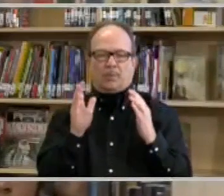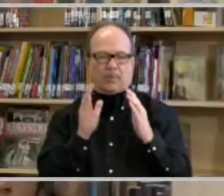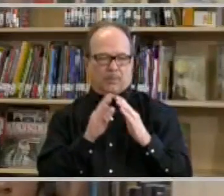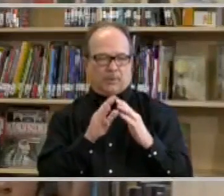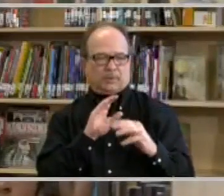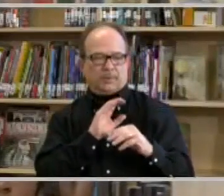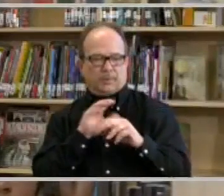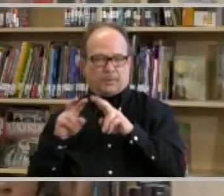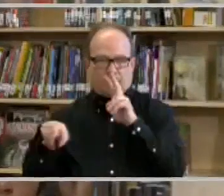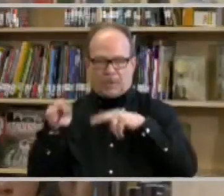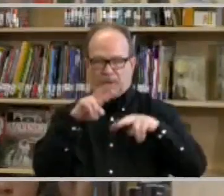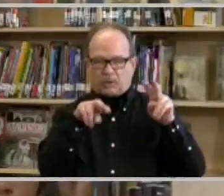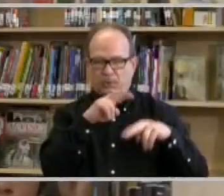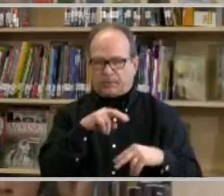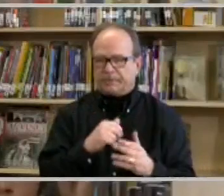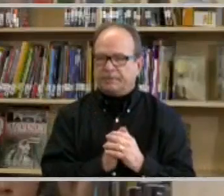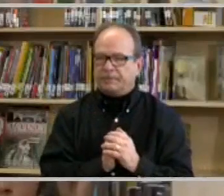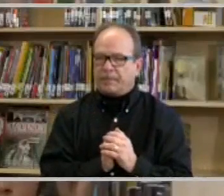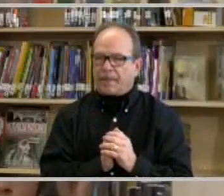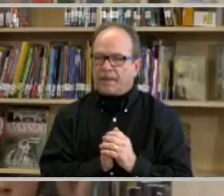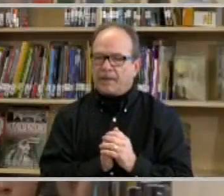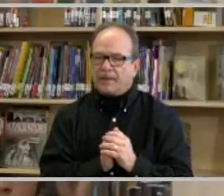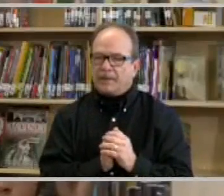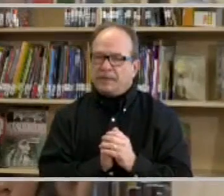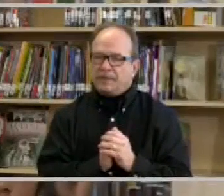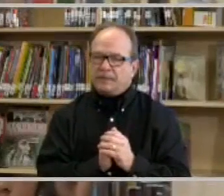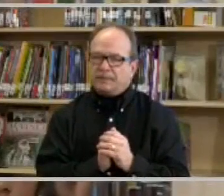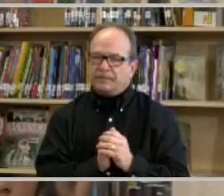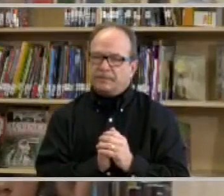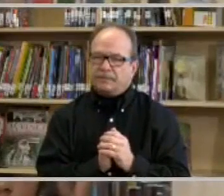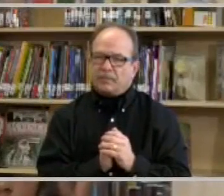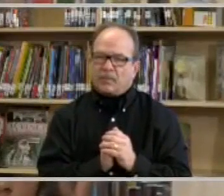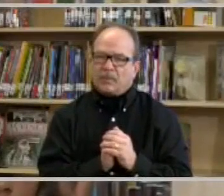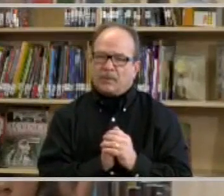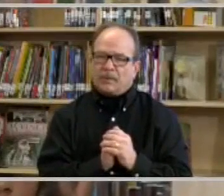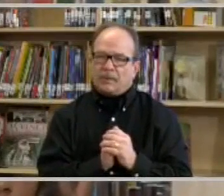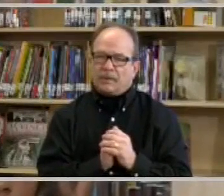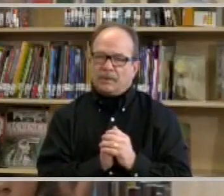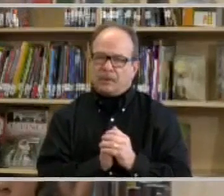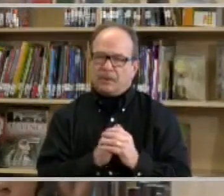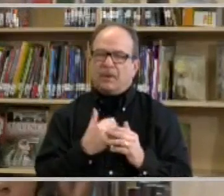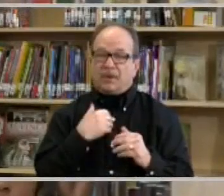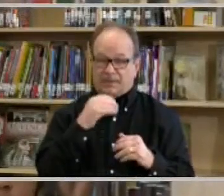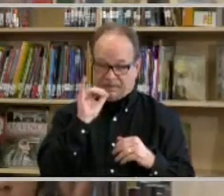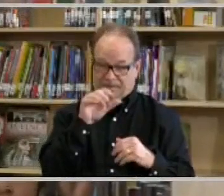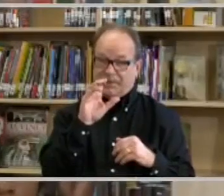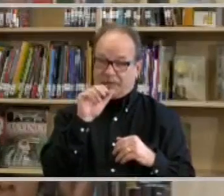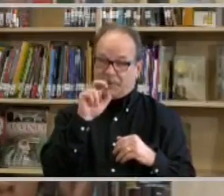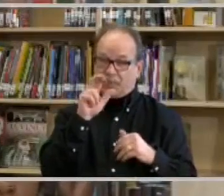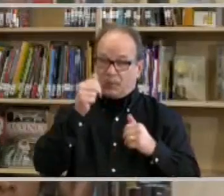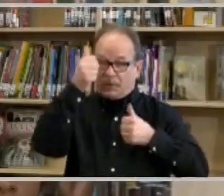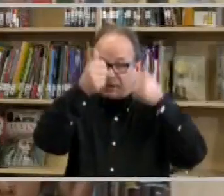PREVENTION. IT'S REALLY COMMUNITY POLICING. WHAT'S REALLY HELPED THAT AS